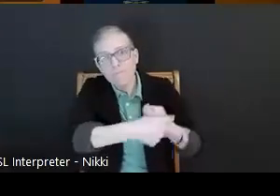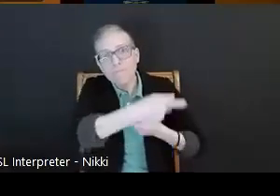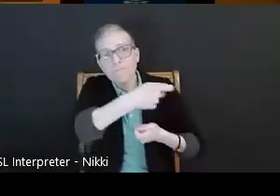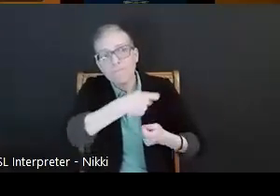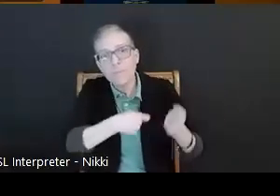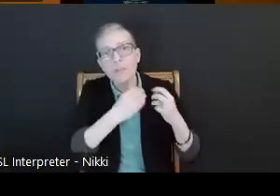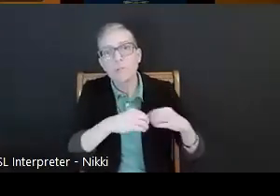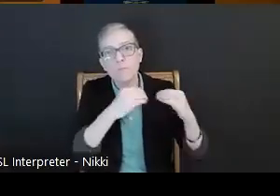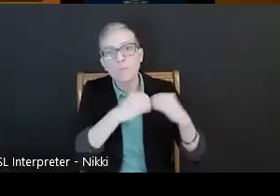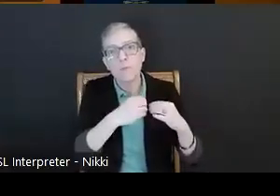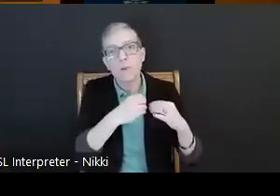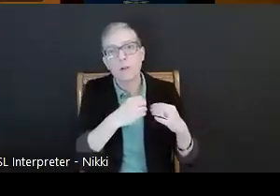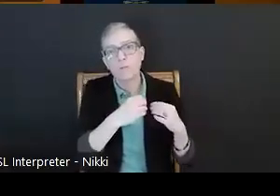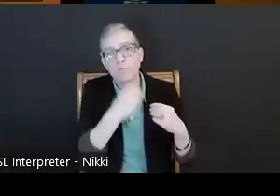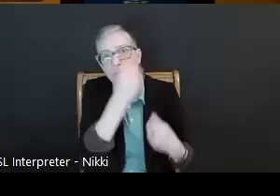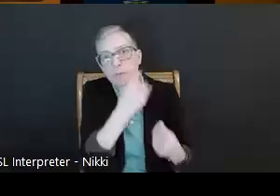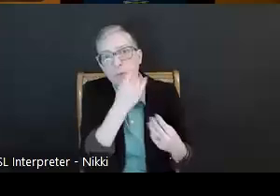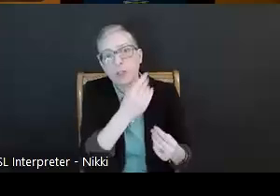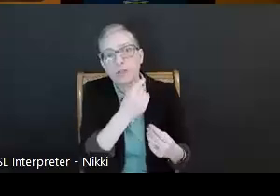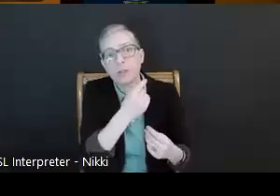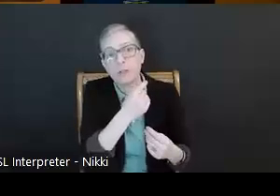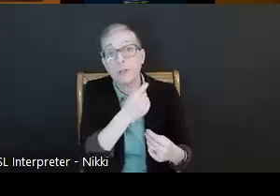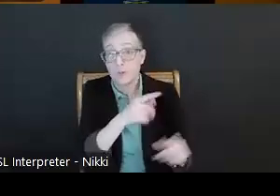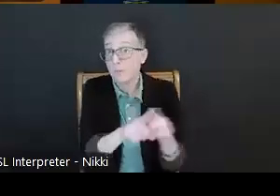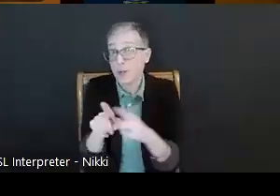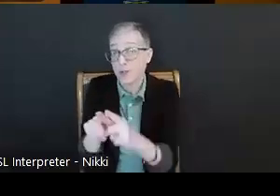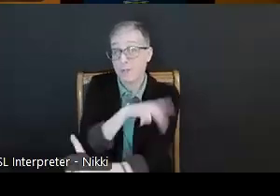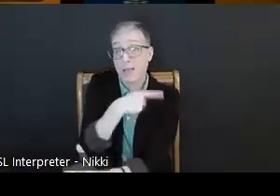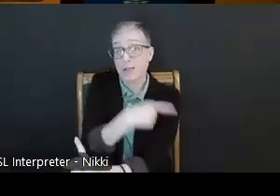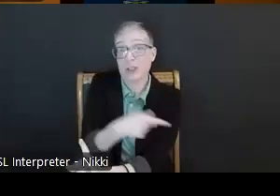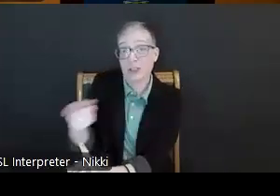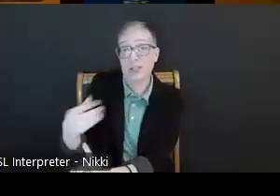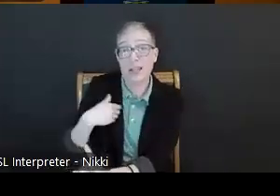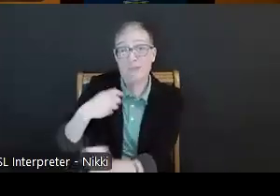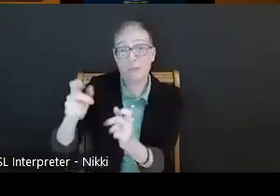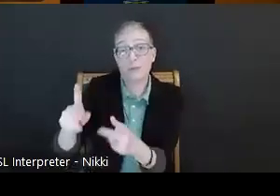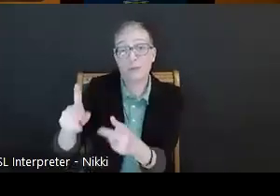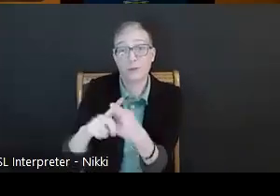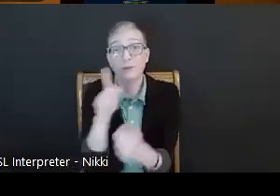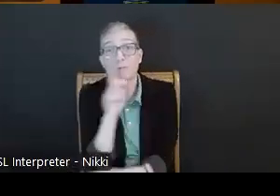so meaningful to them but then the patient's also given an opportunity to respond to the caregivers